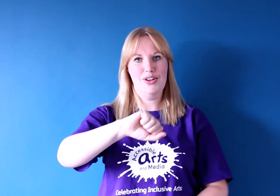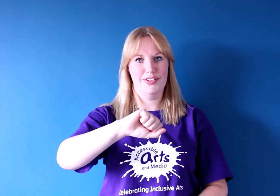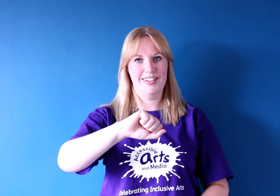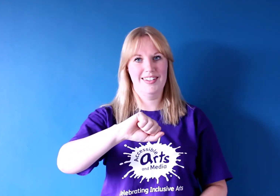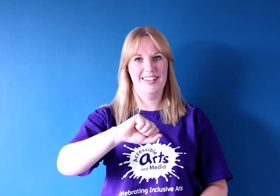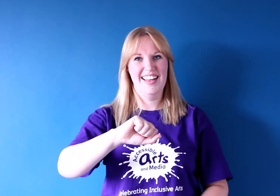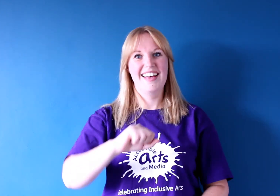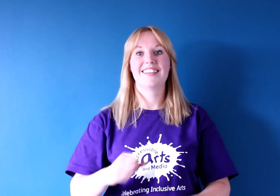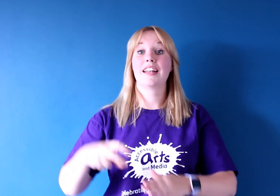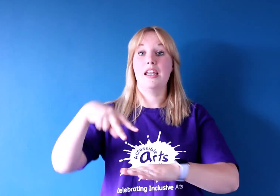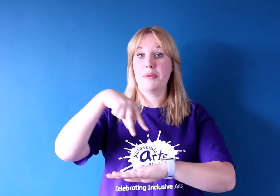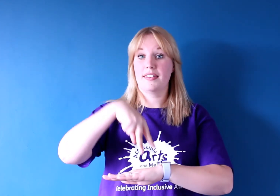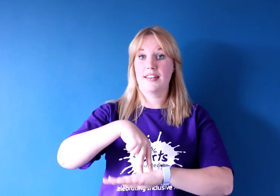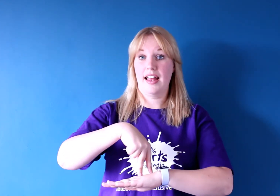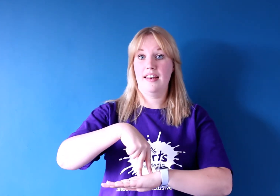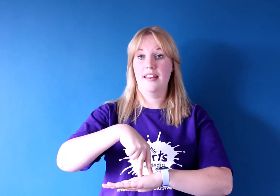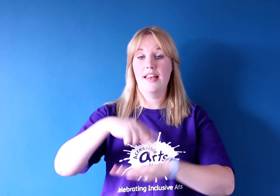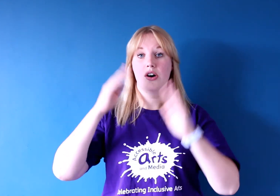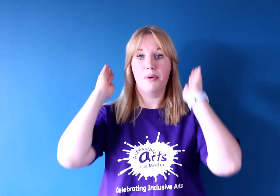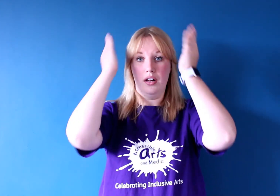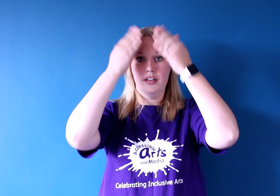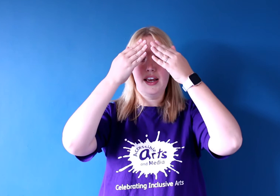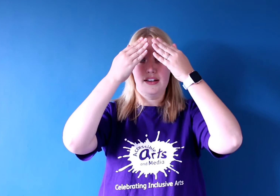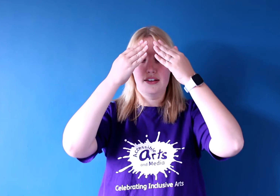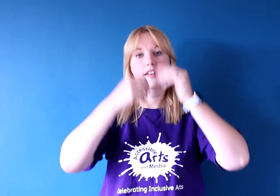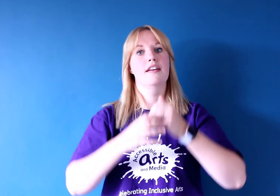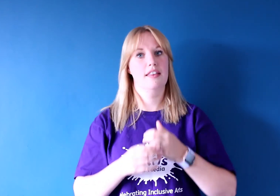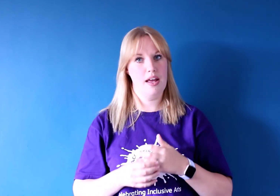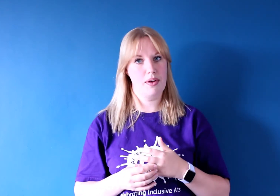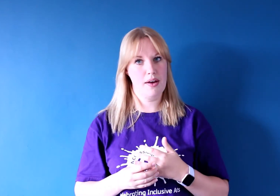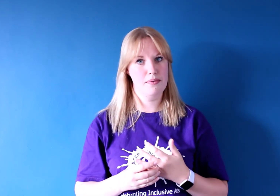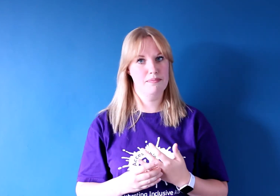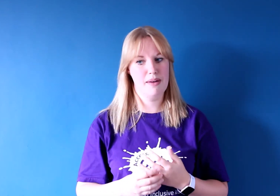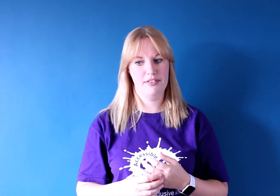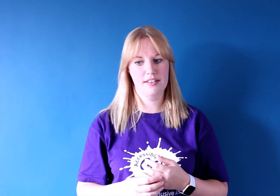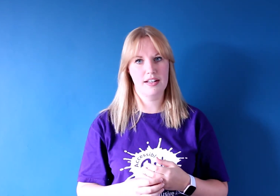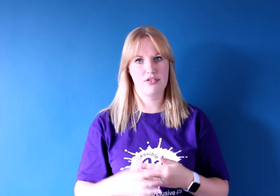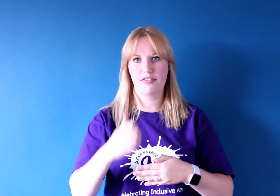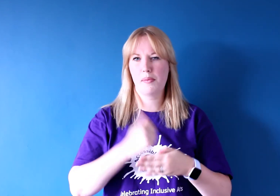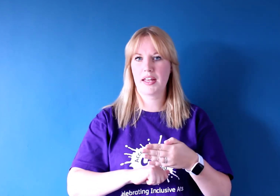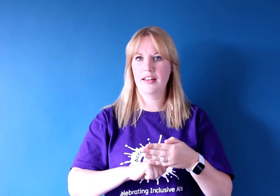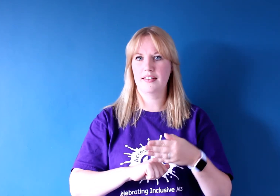Your turn. Sleep standing up all night. There we go marvellous. Let’s try from the beginning,